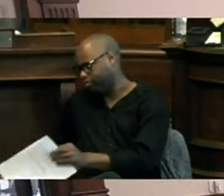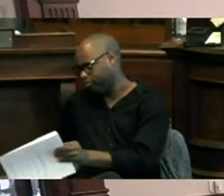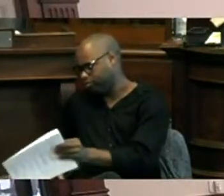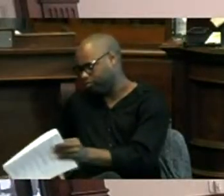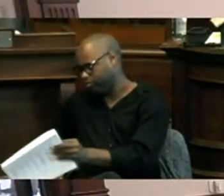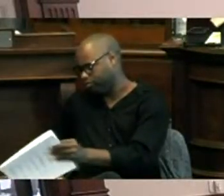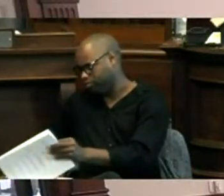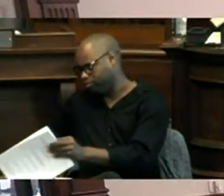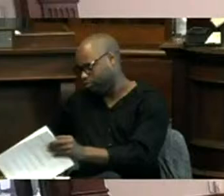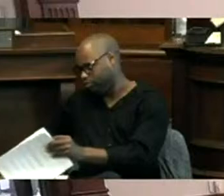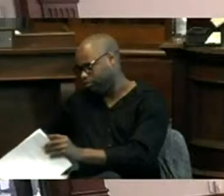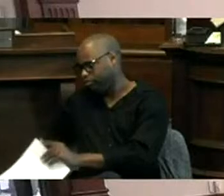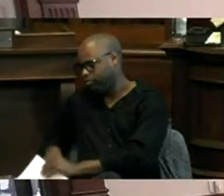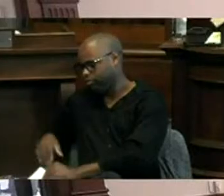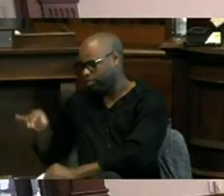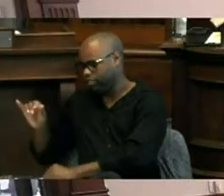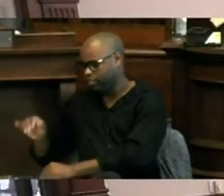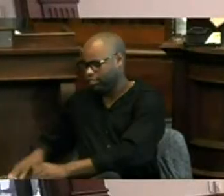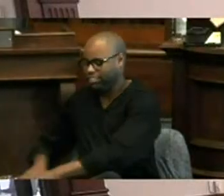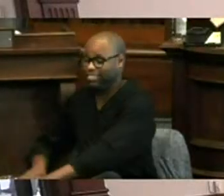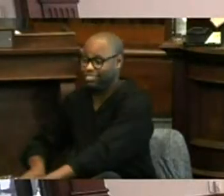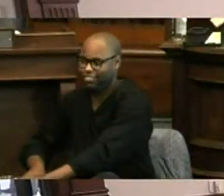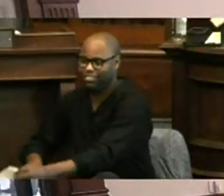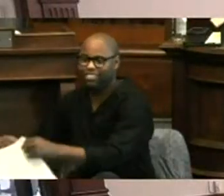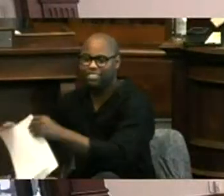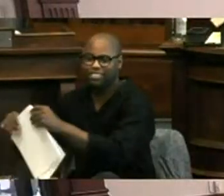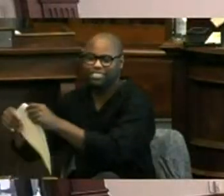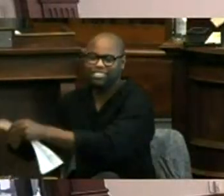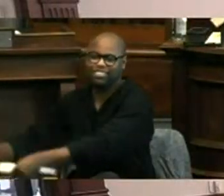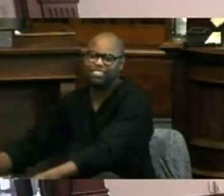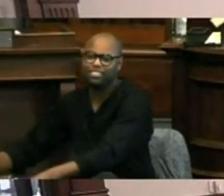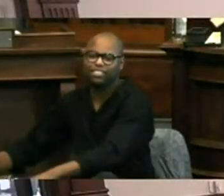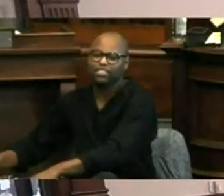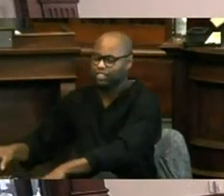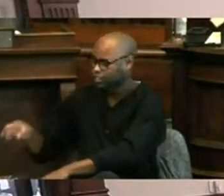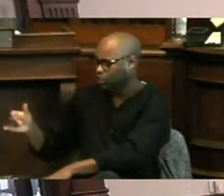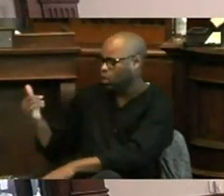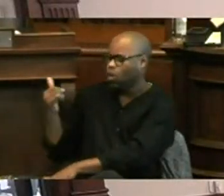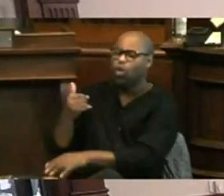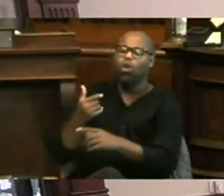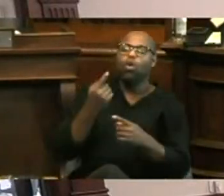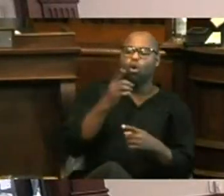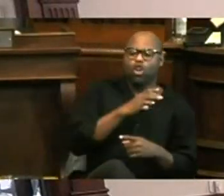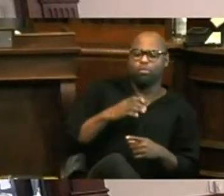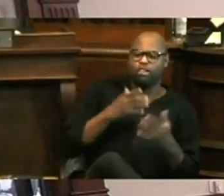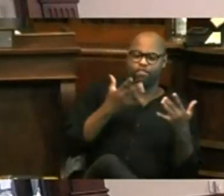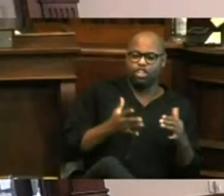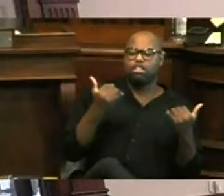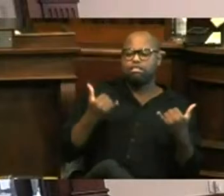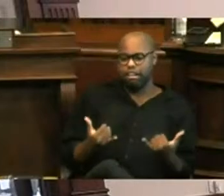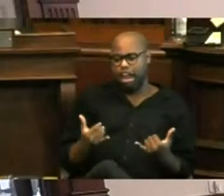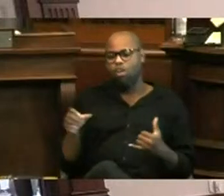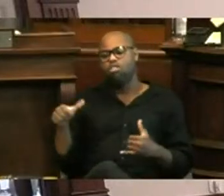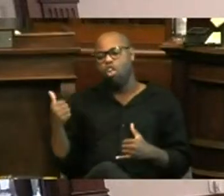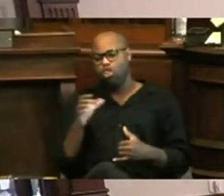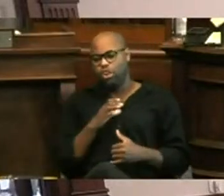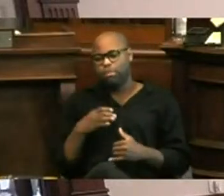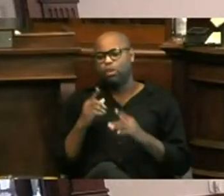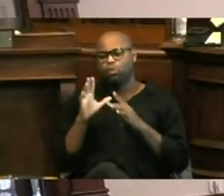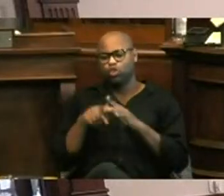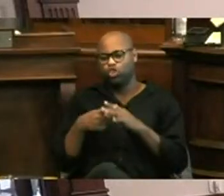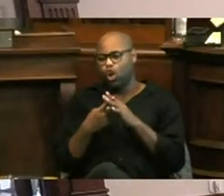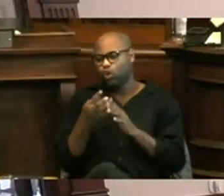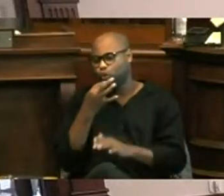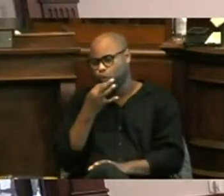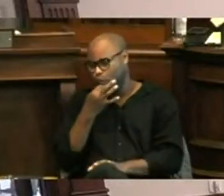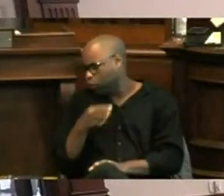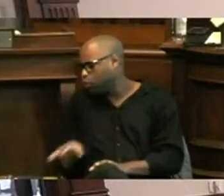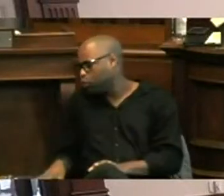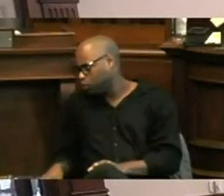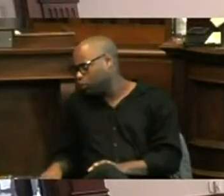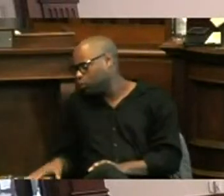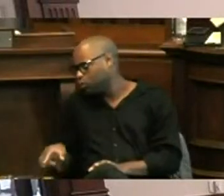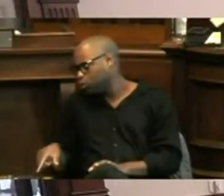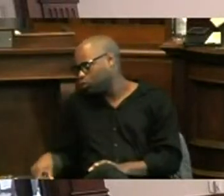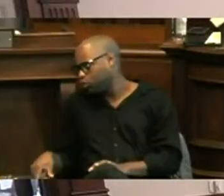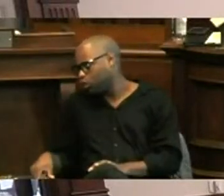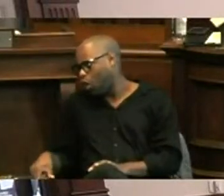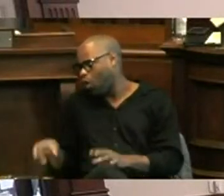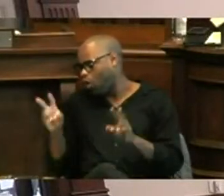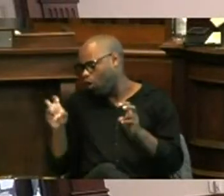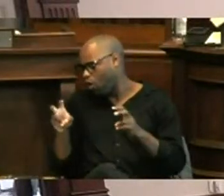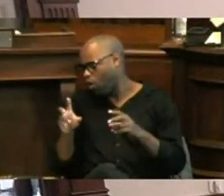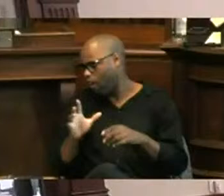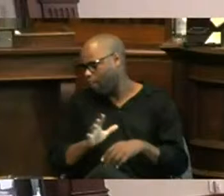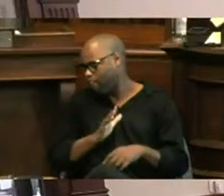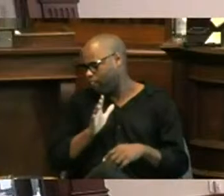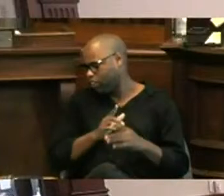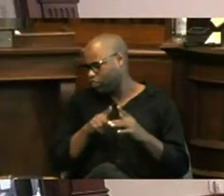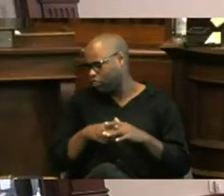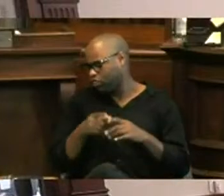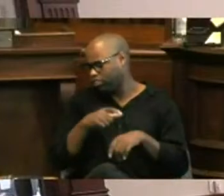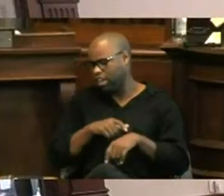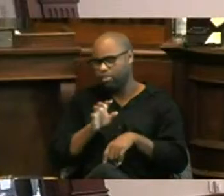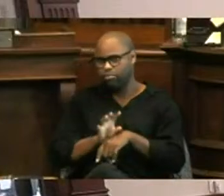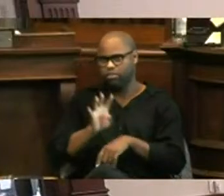What time? What time is.